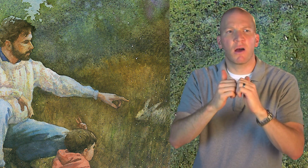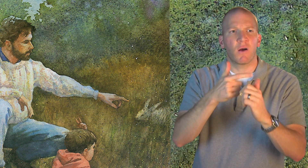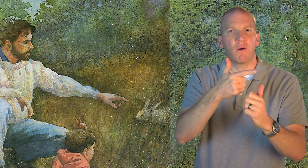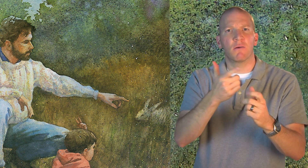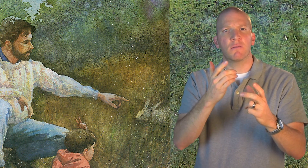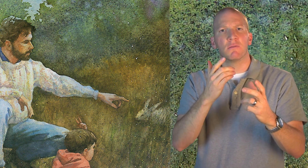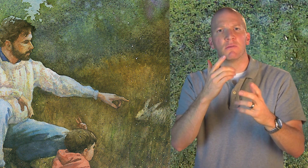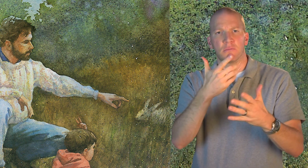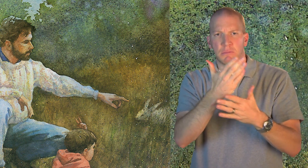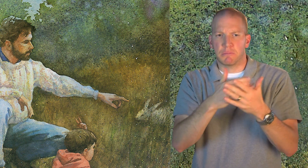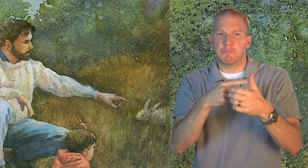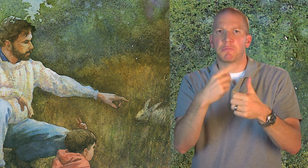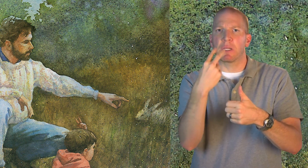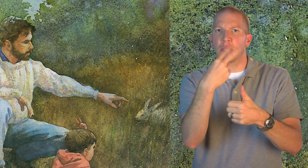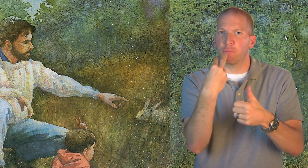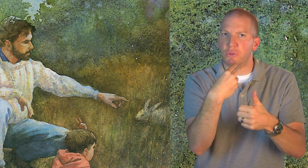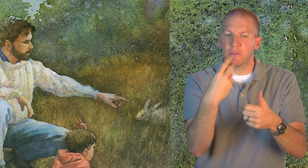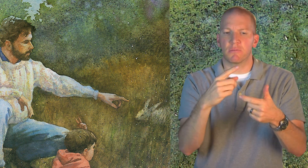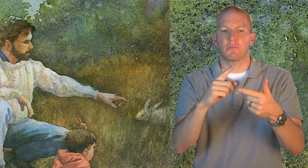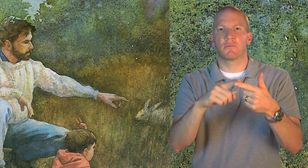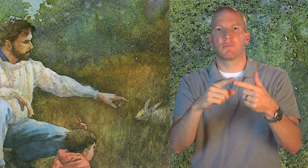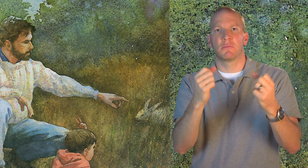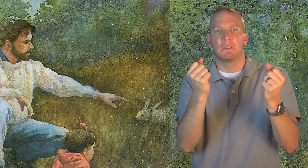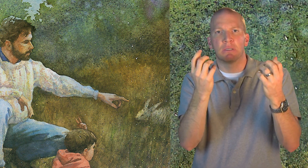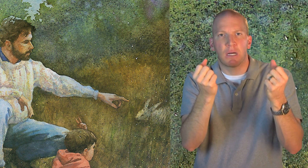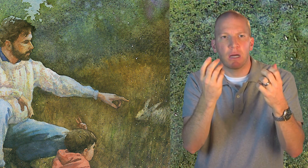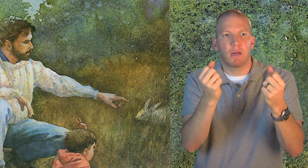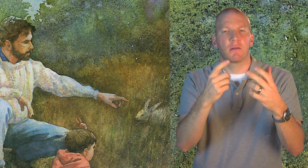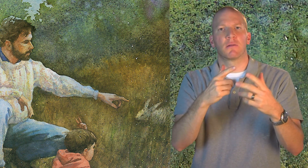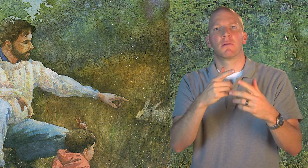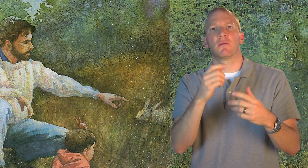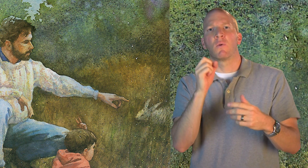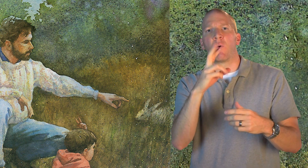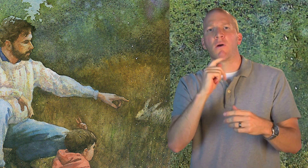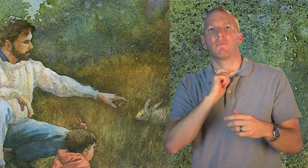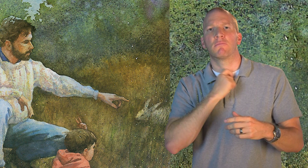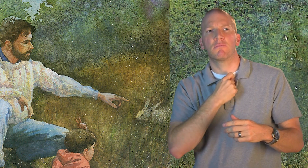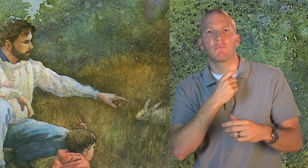throughout the story by lip reading, by signing,